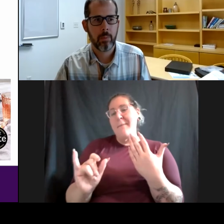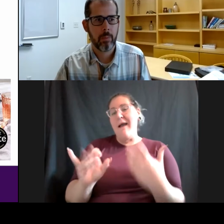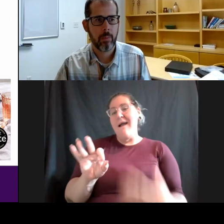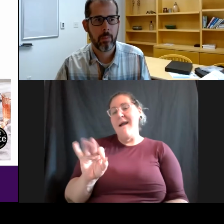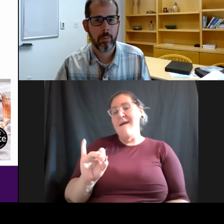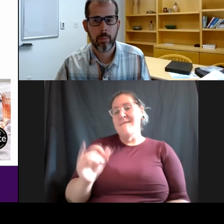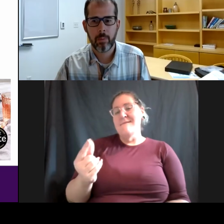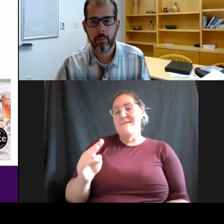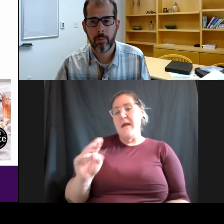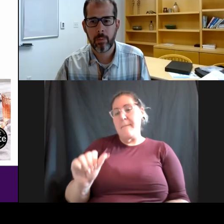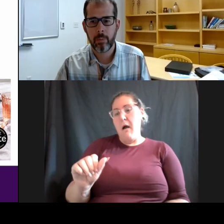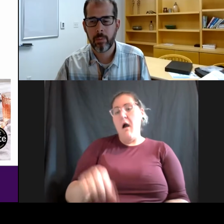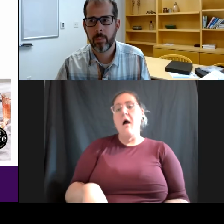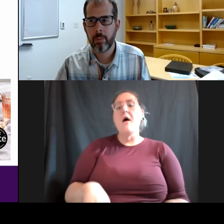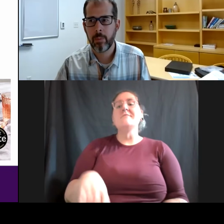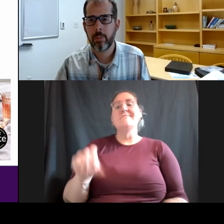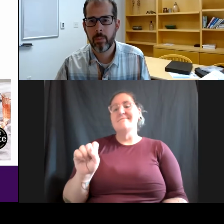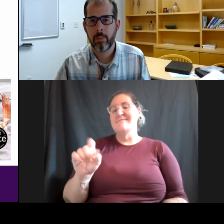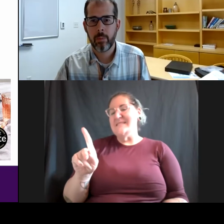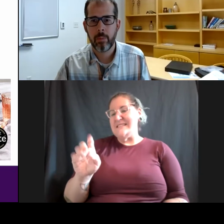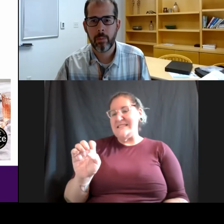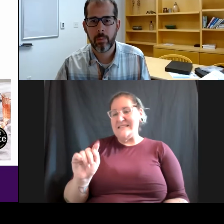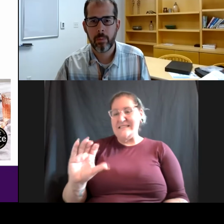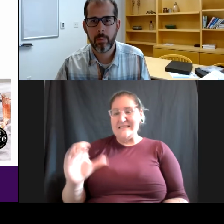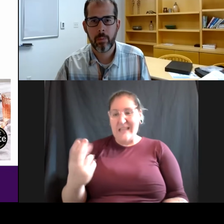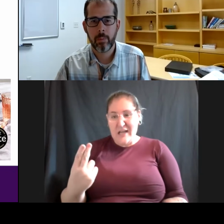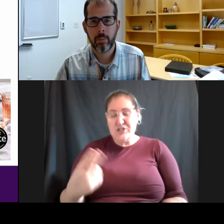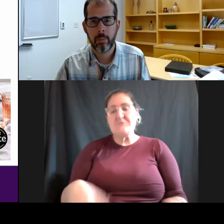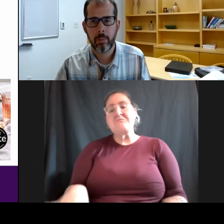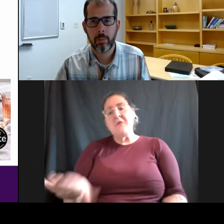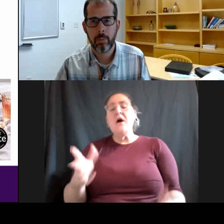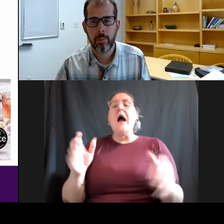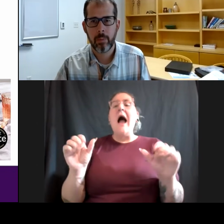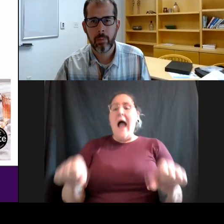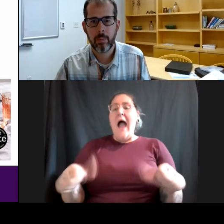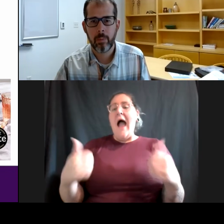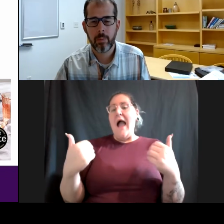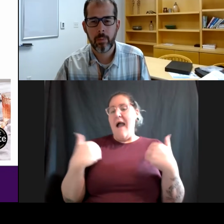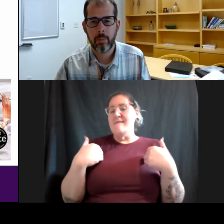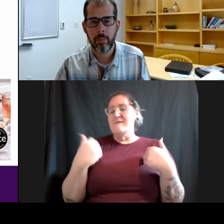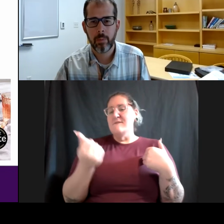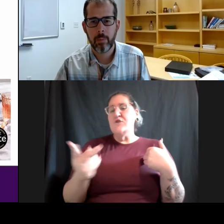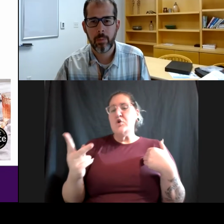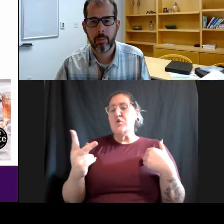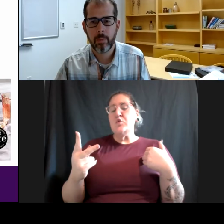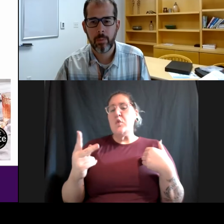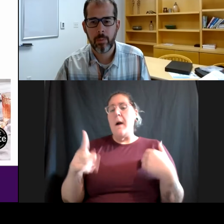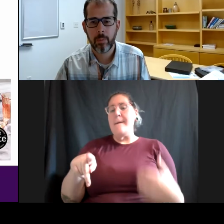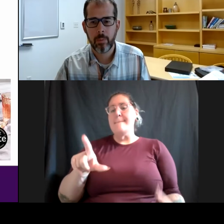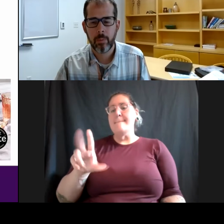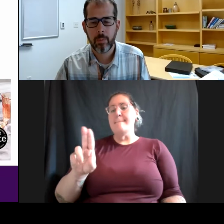plug-ins that you could use in Figma, Sketch, and other things. But Stark is, Stark